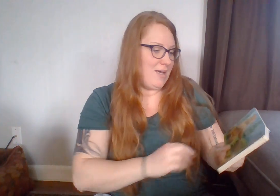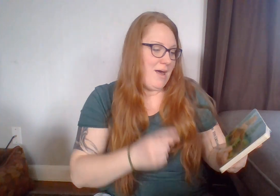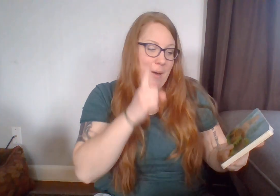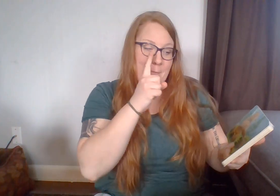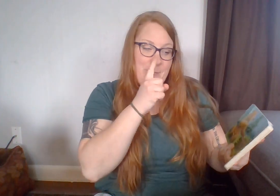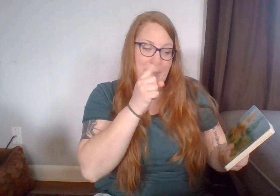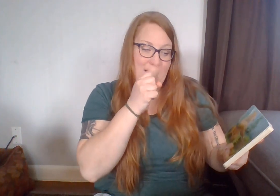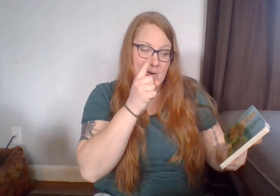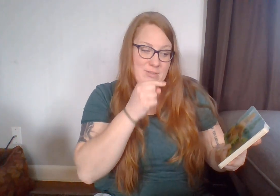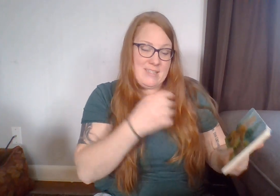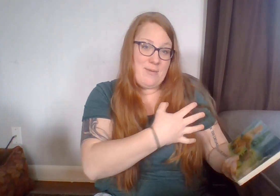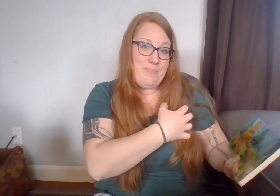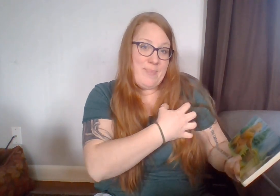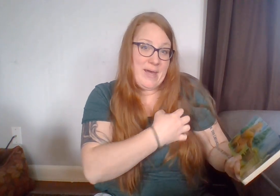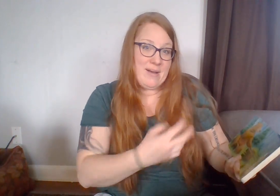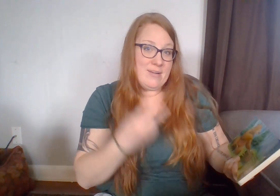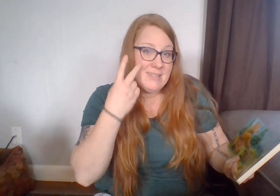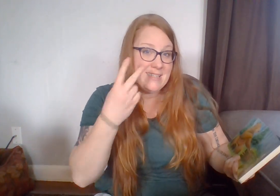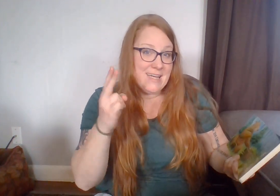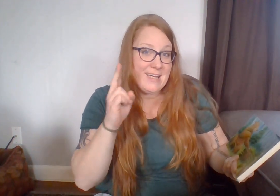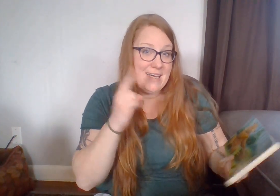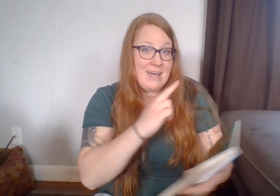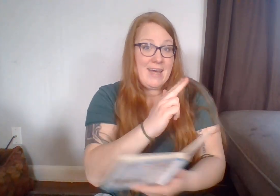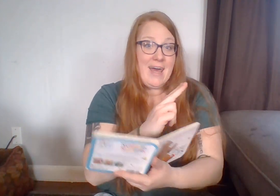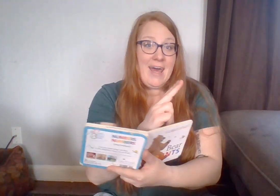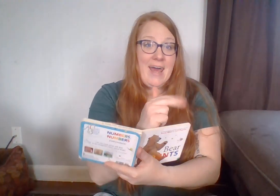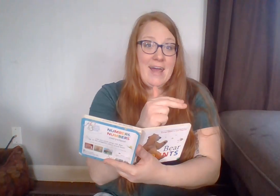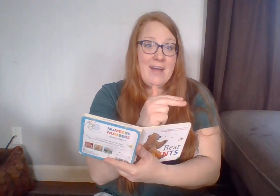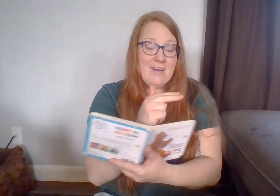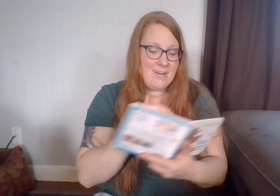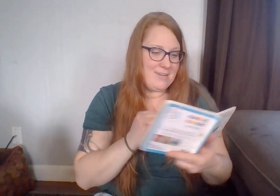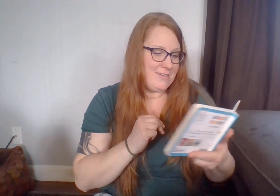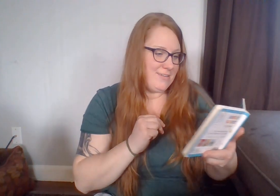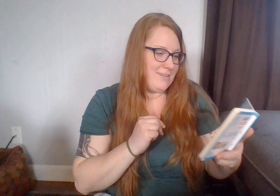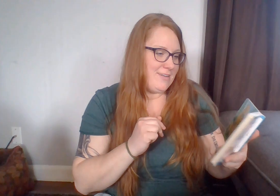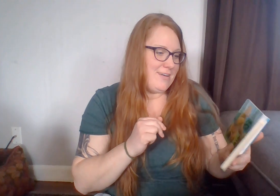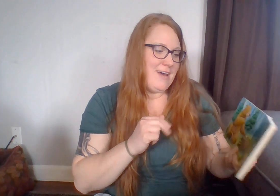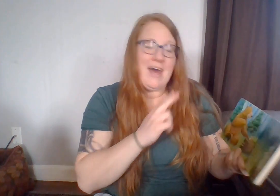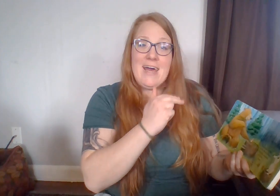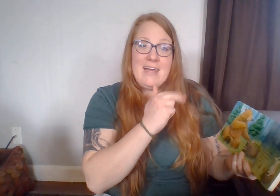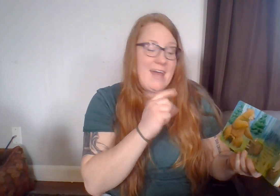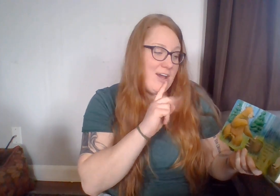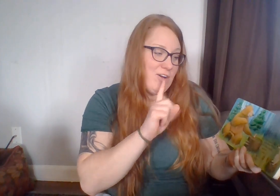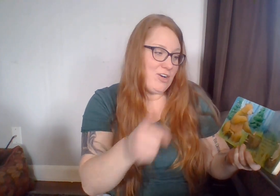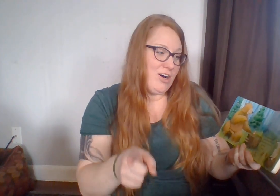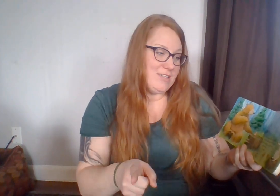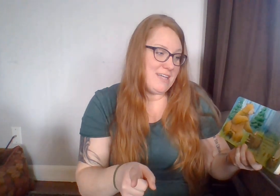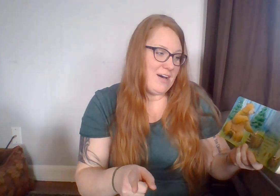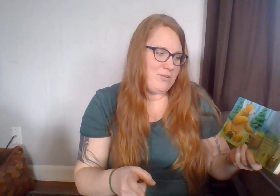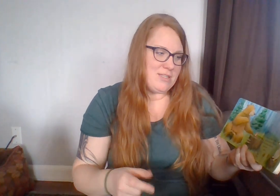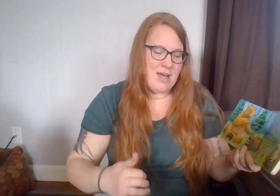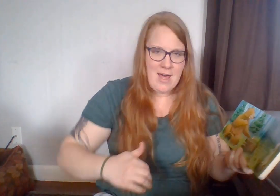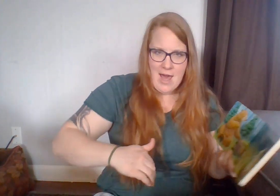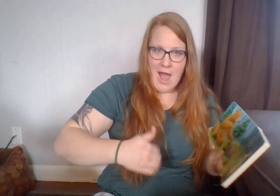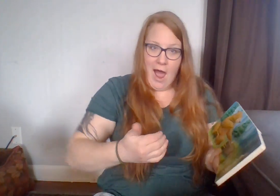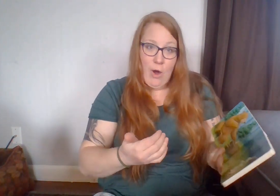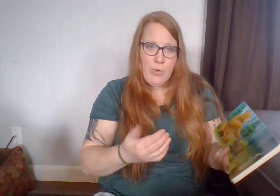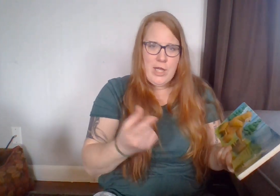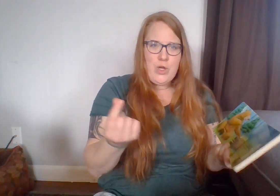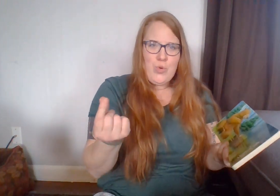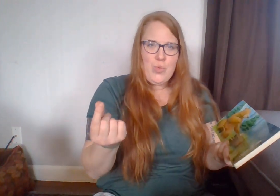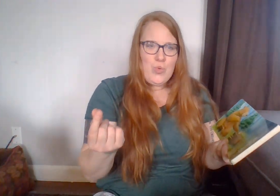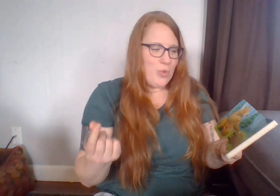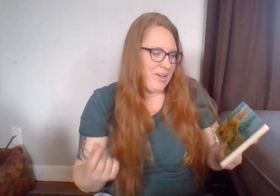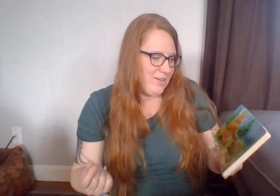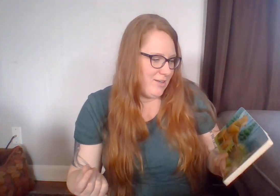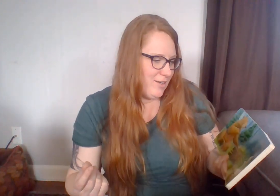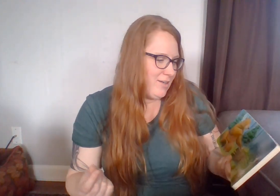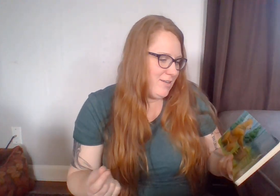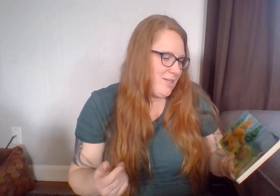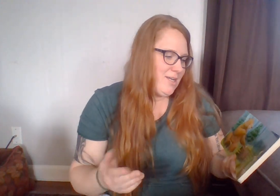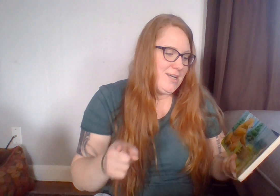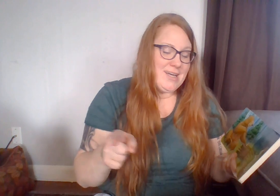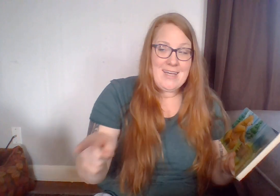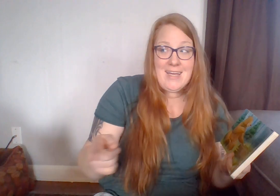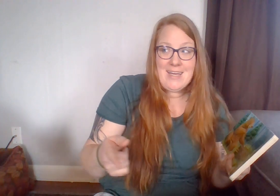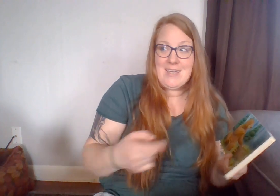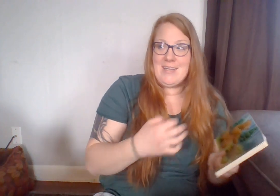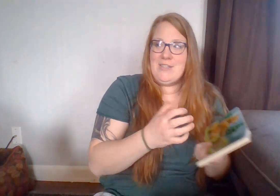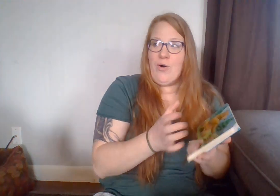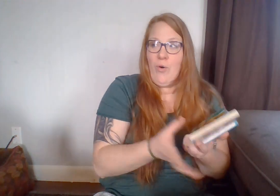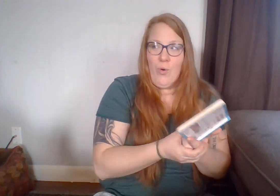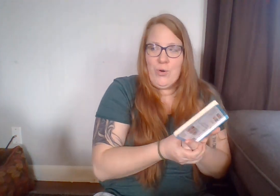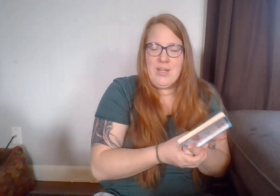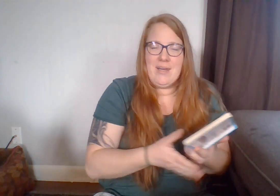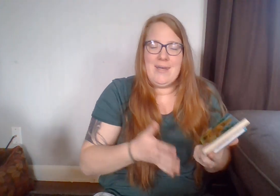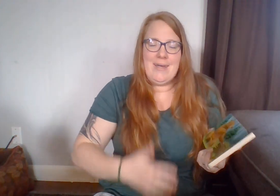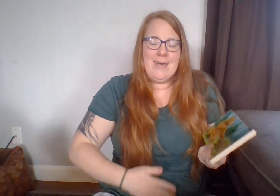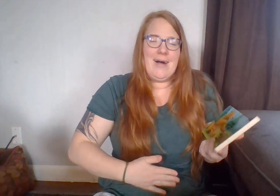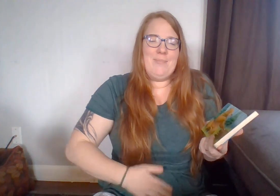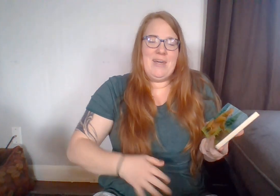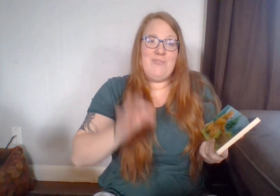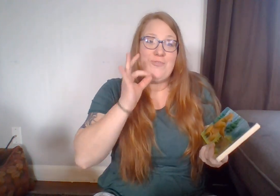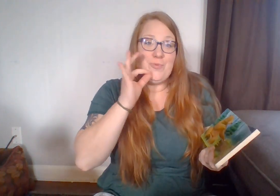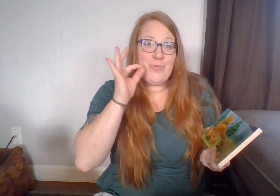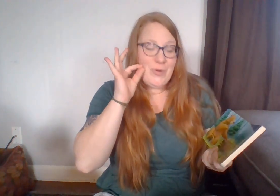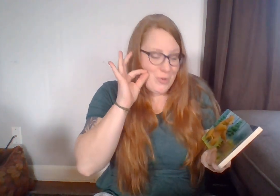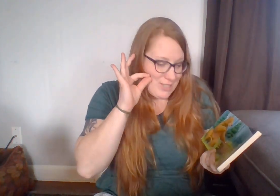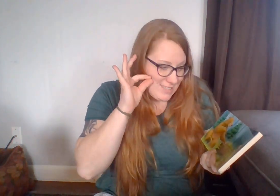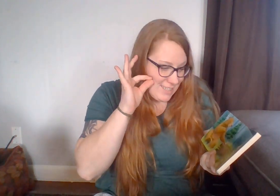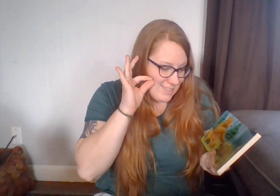Mouse and Bear see Hare and Hare calls out "howdy-do!" he is holding yummy fruit